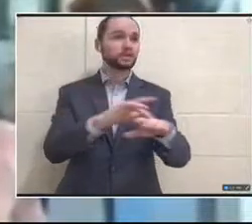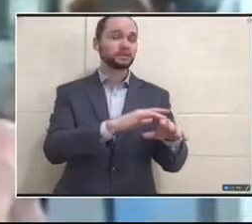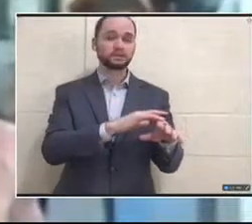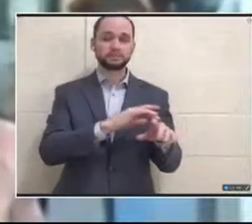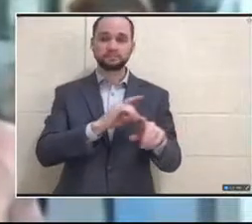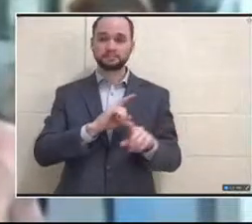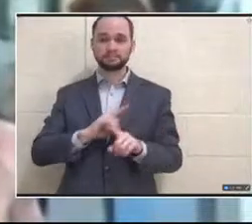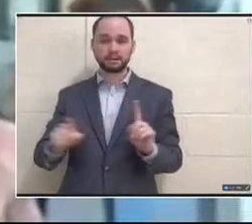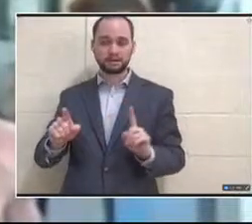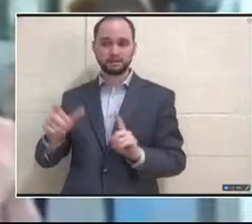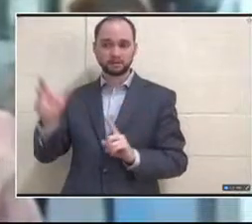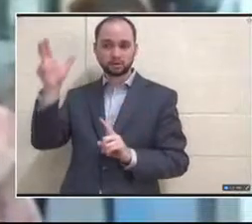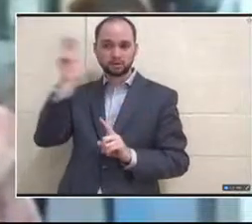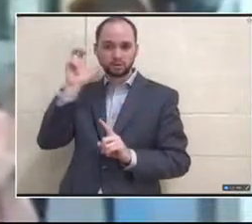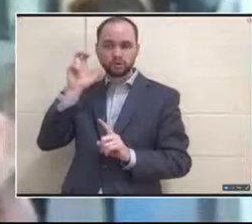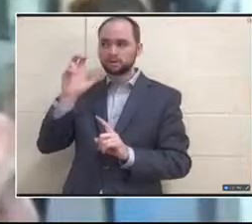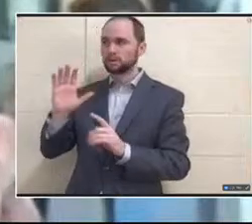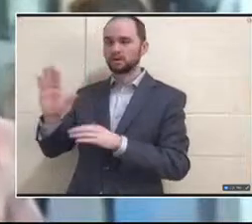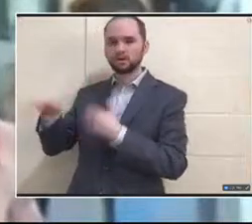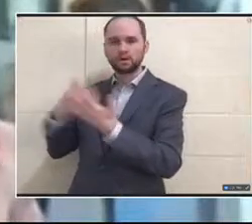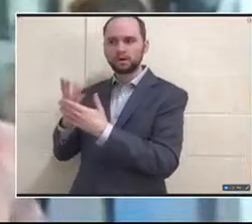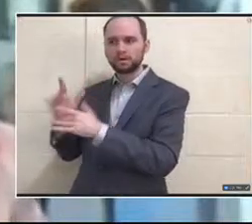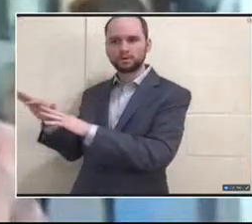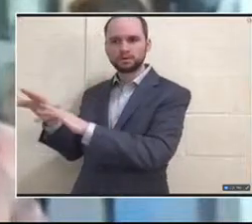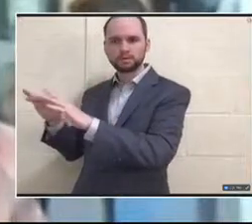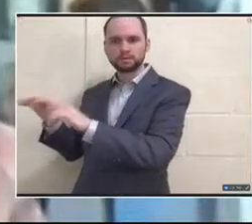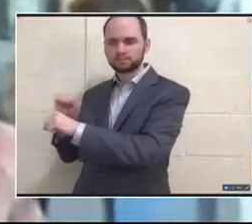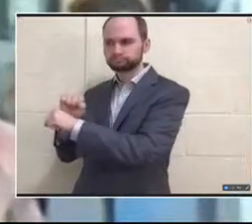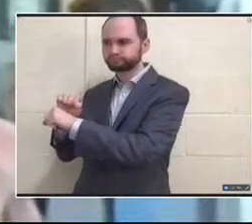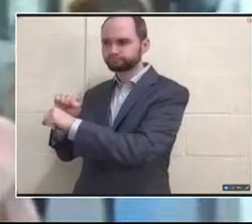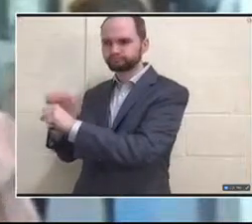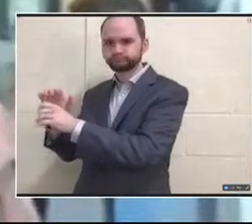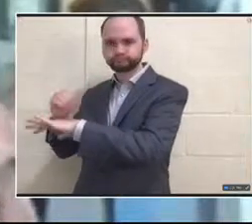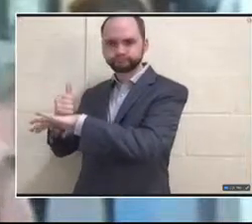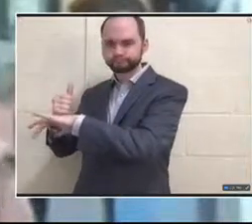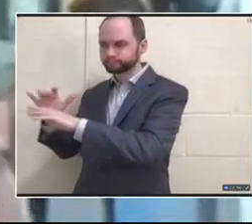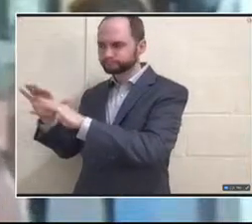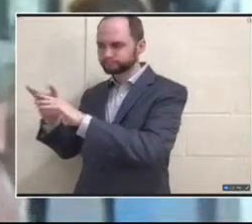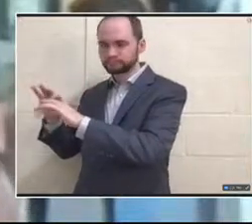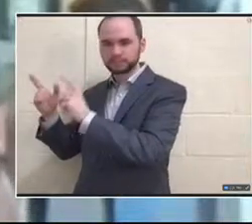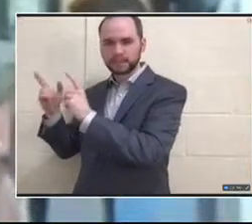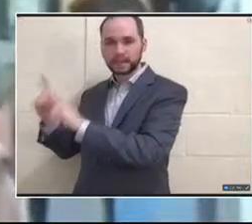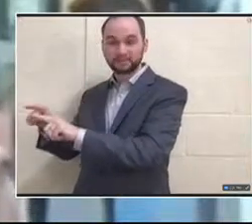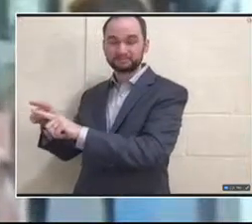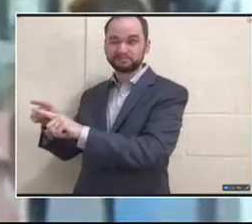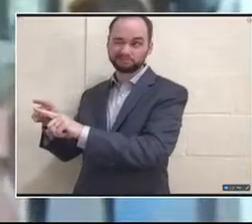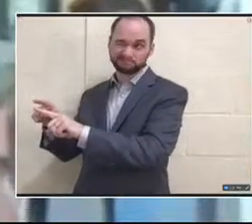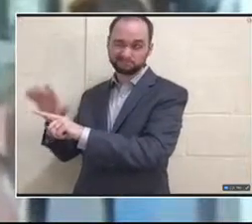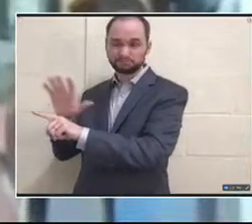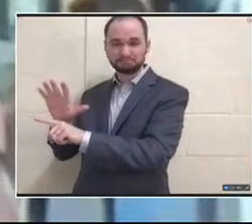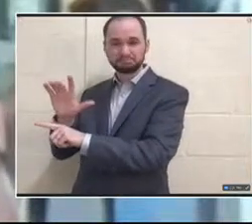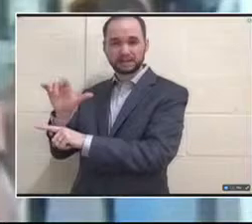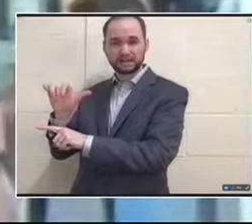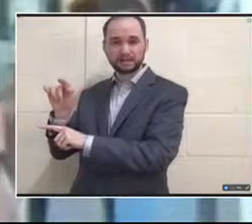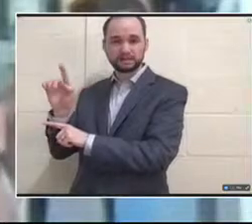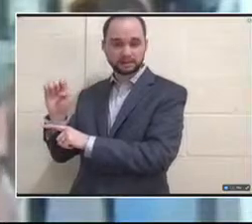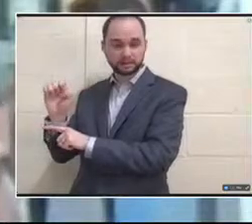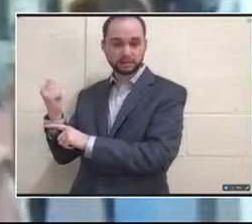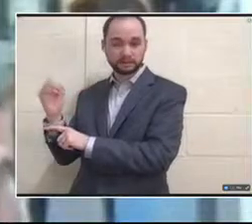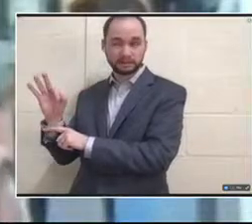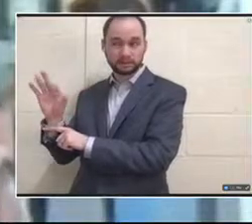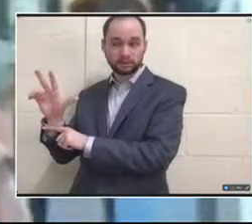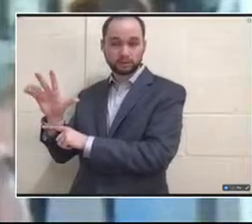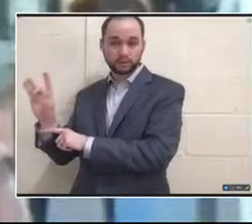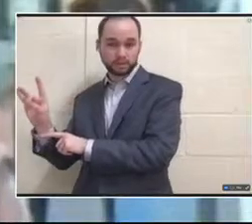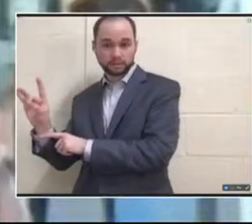had been going on in late of 1938. Which was to be a concert that was cosponsored by Howard